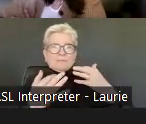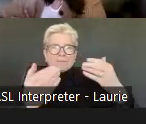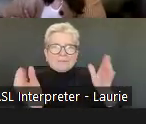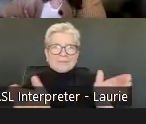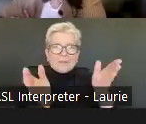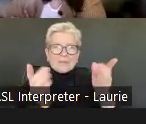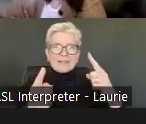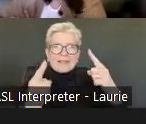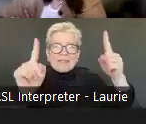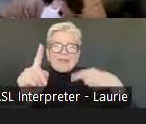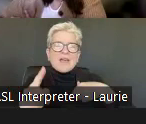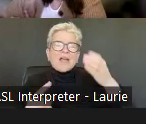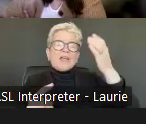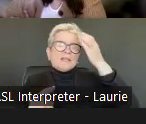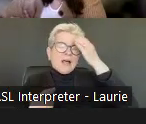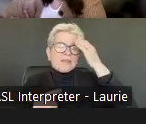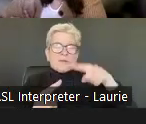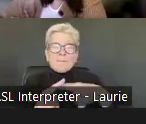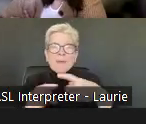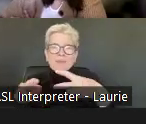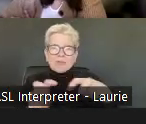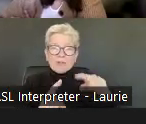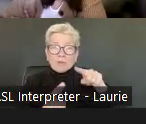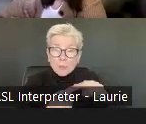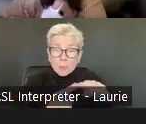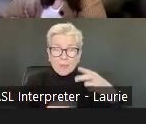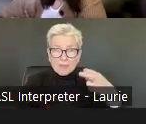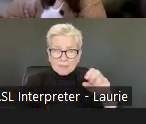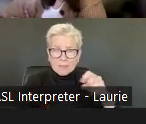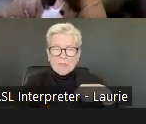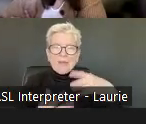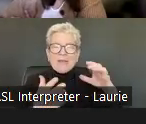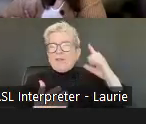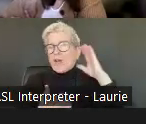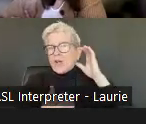about the transition to high school. He's heard about the orientation strategies that